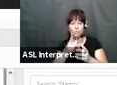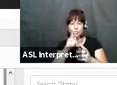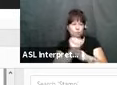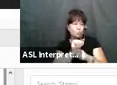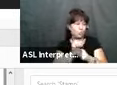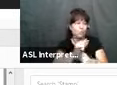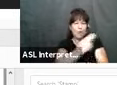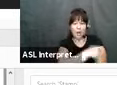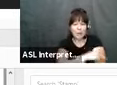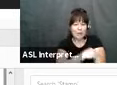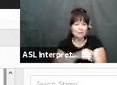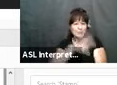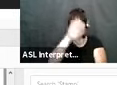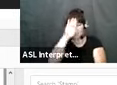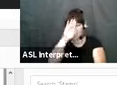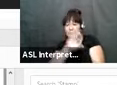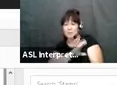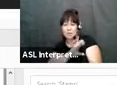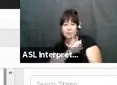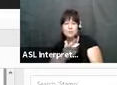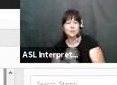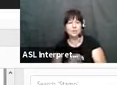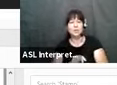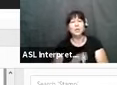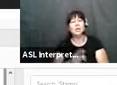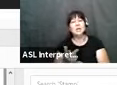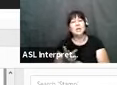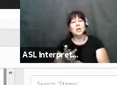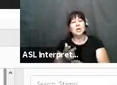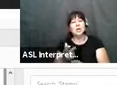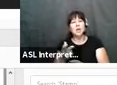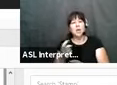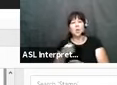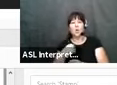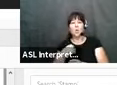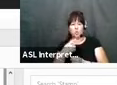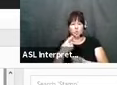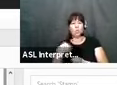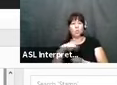statistics between us and Monterey, we're actually spot on. We are at fifteen point six they're at